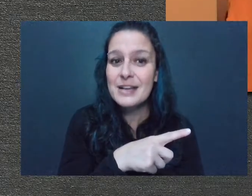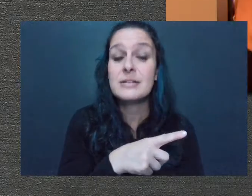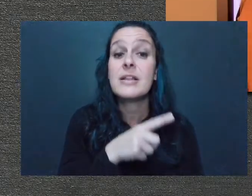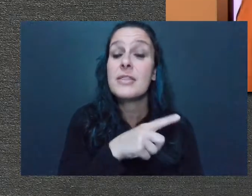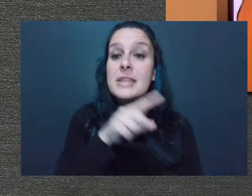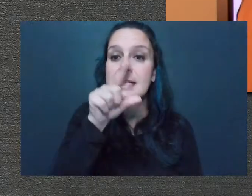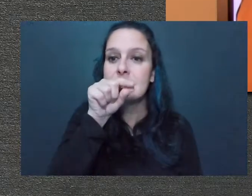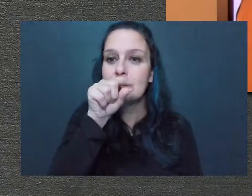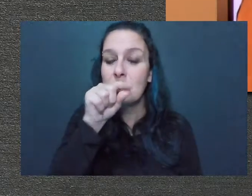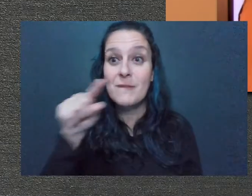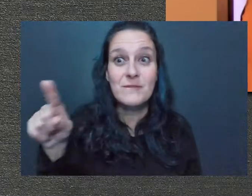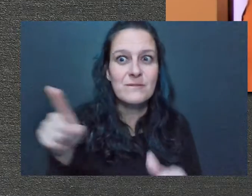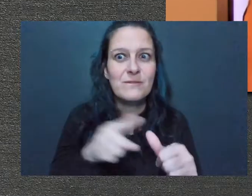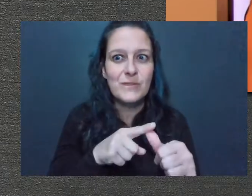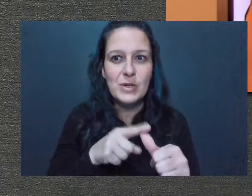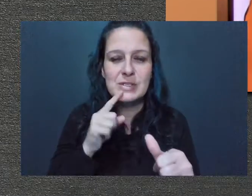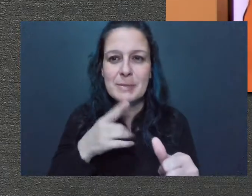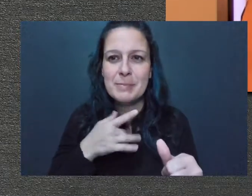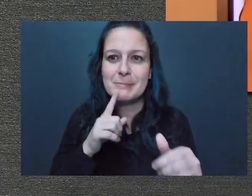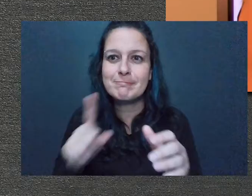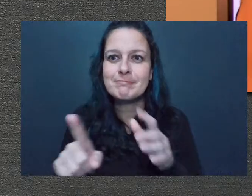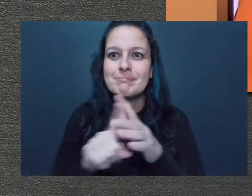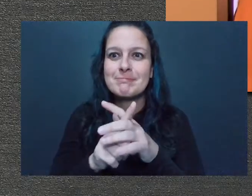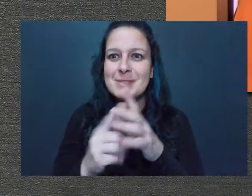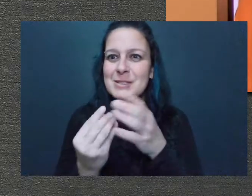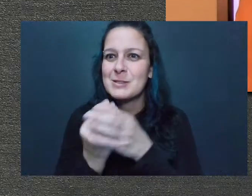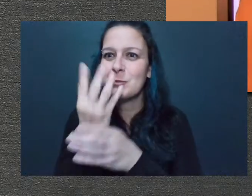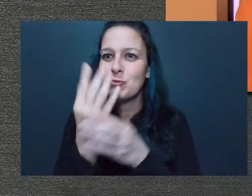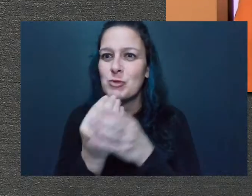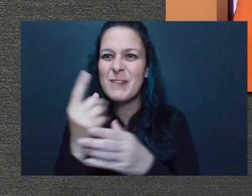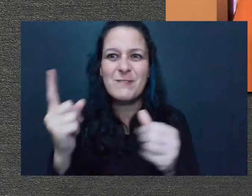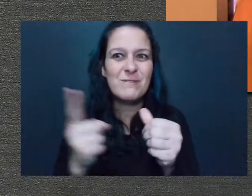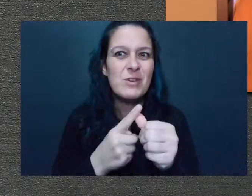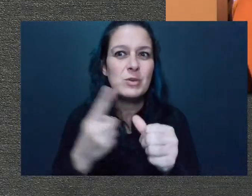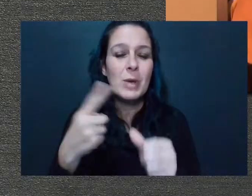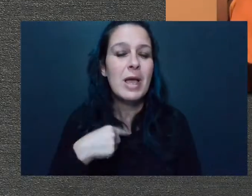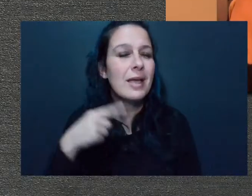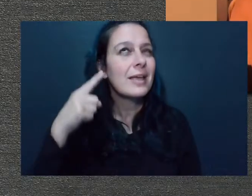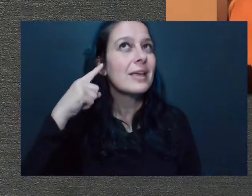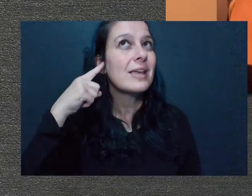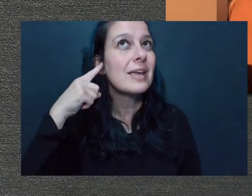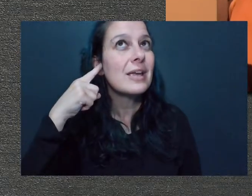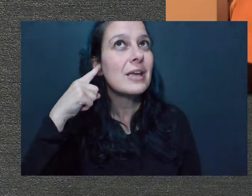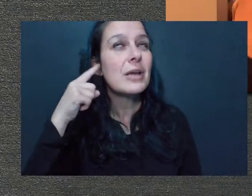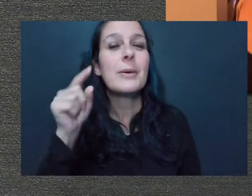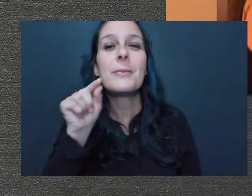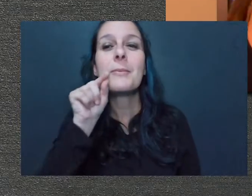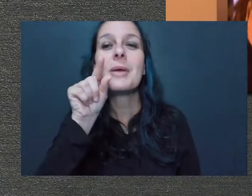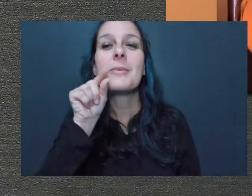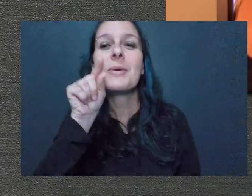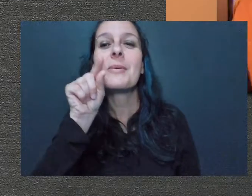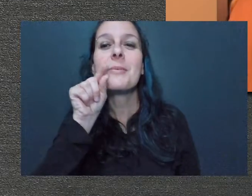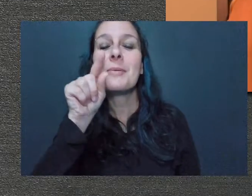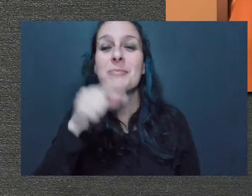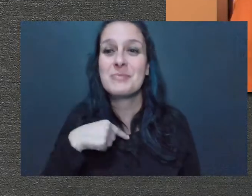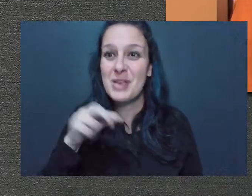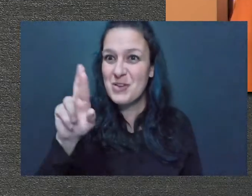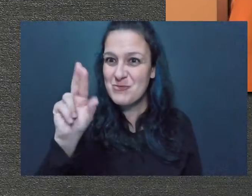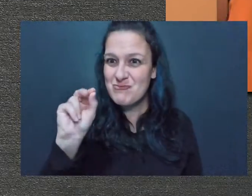This bird is the first one that comes in the springtime so you hear that, robin, it's a robin.